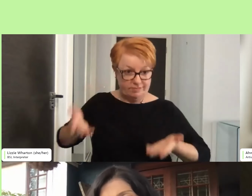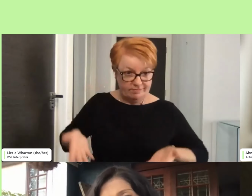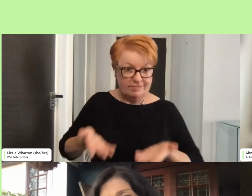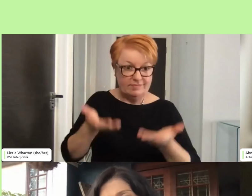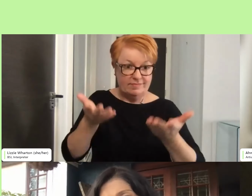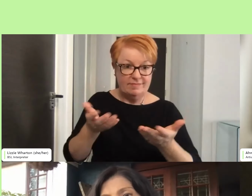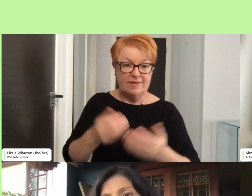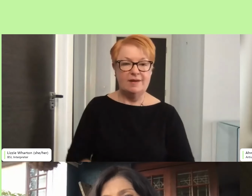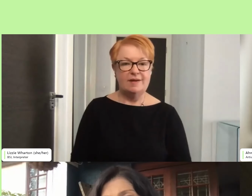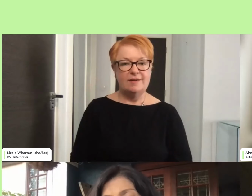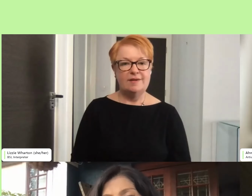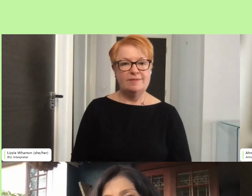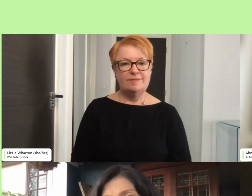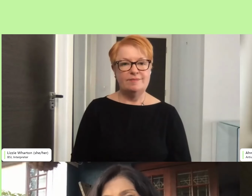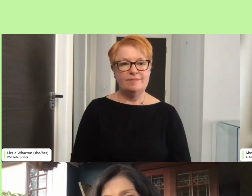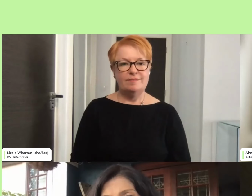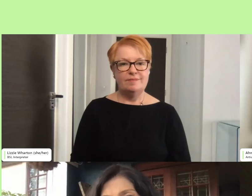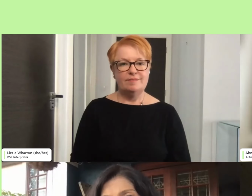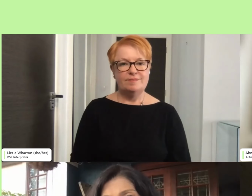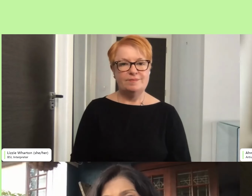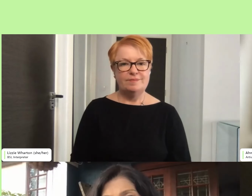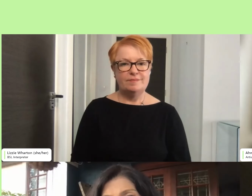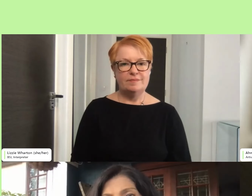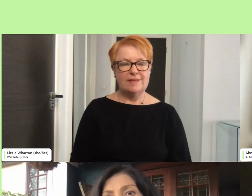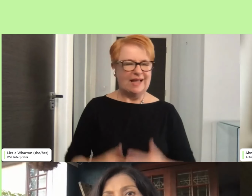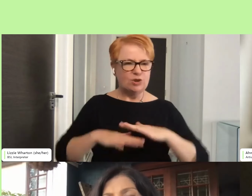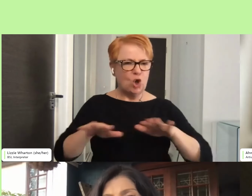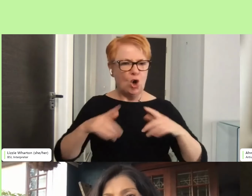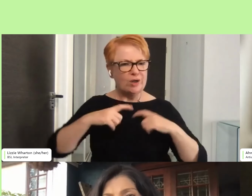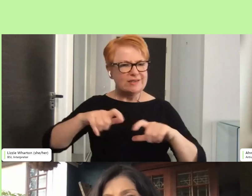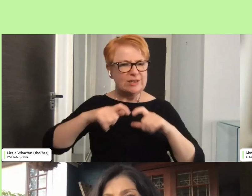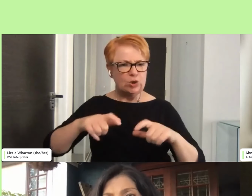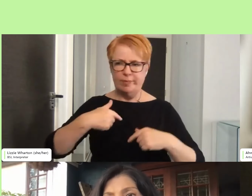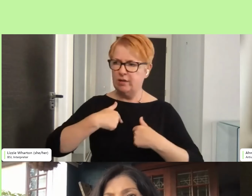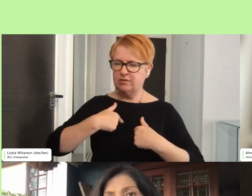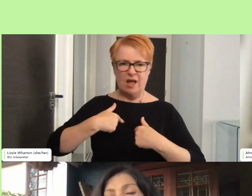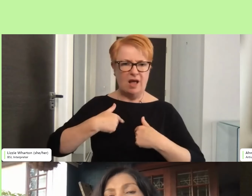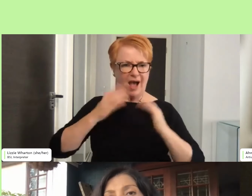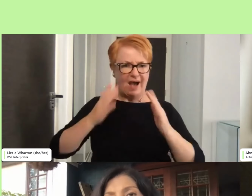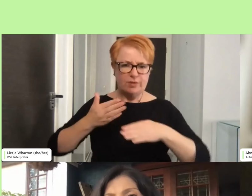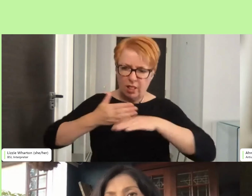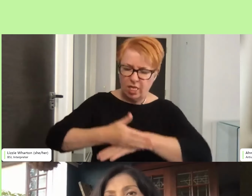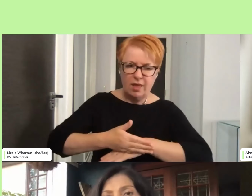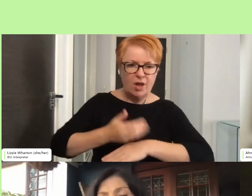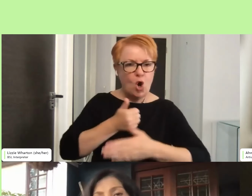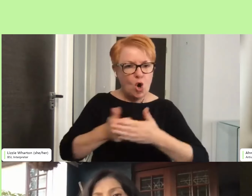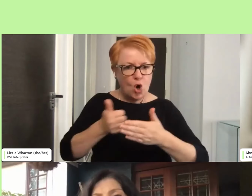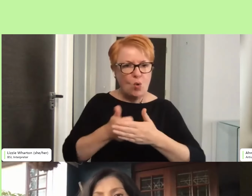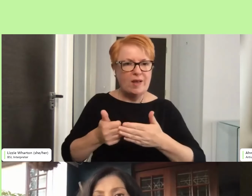continue, because I have so much like energy to try to keep it up and all this thing, there's always more and more motivated people.